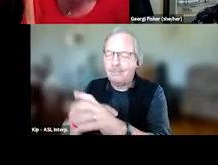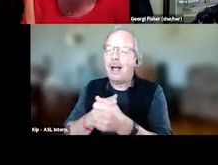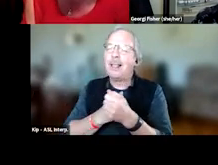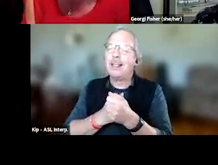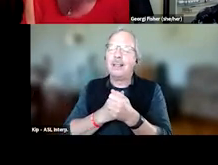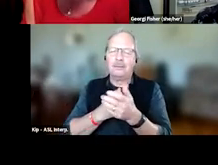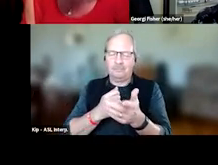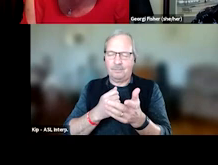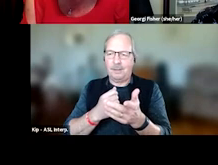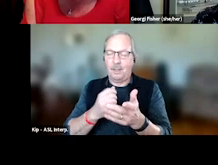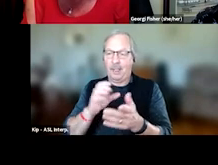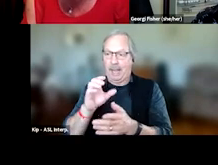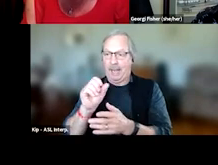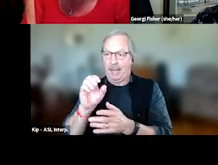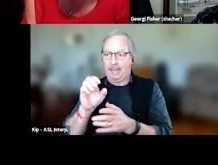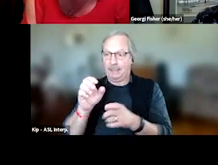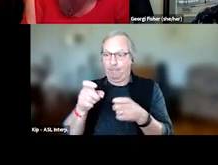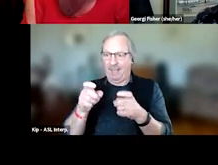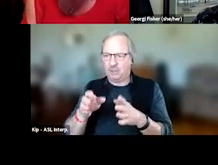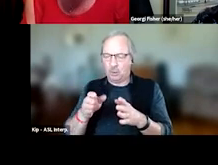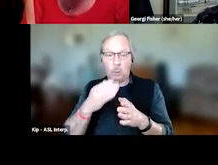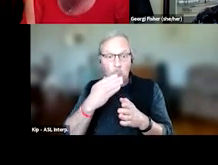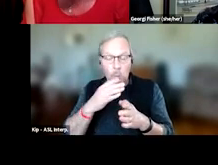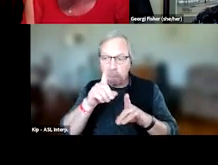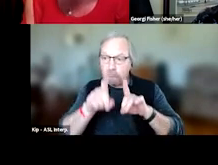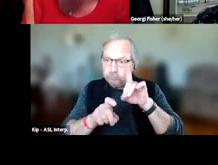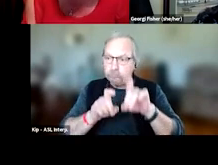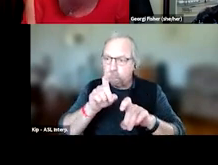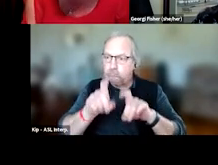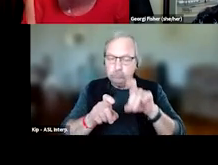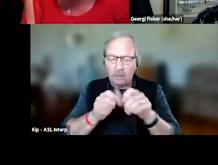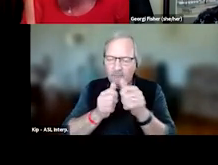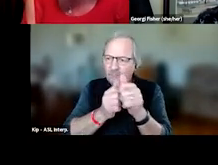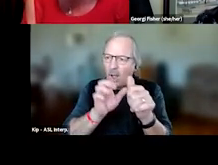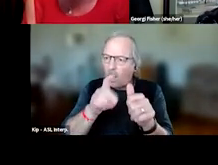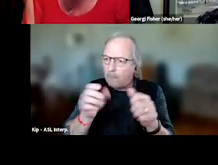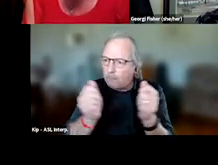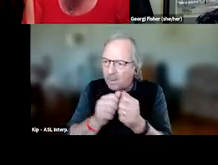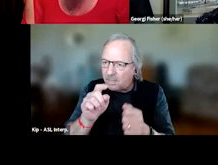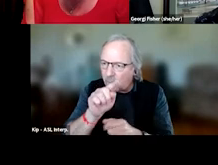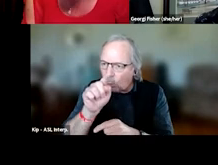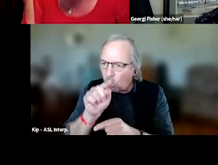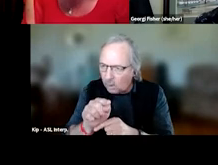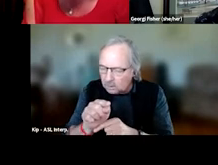the case managers are very good about asking questions and following up with questions and also providing,